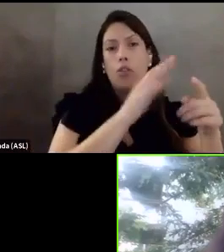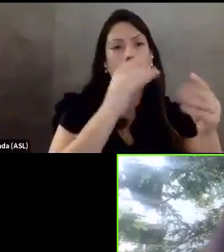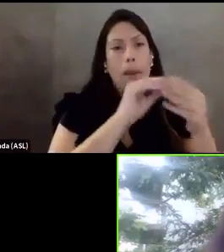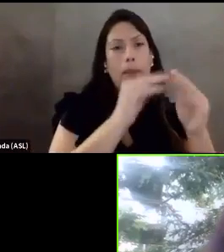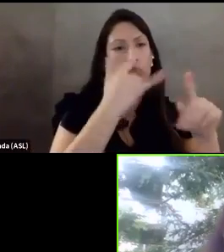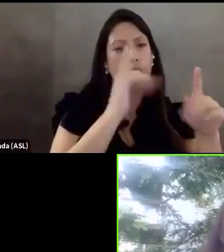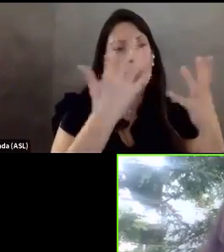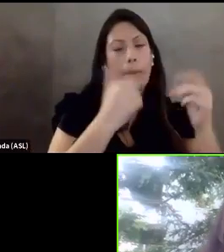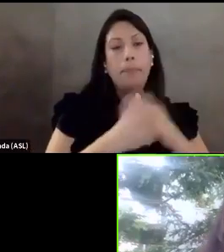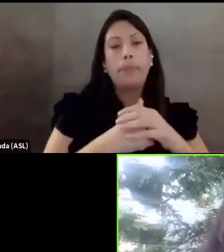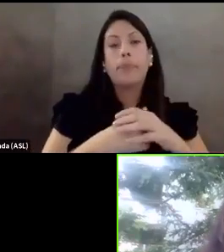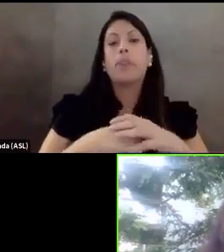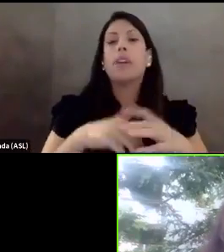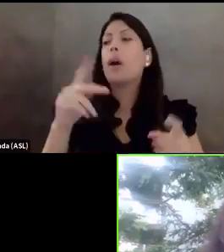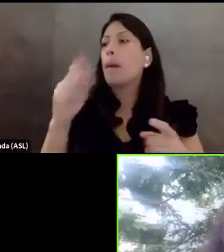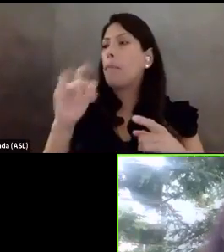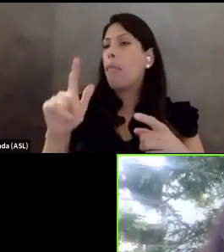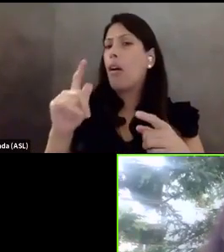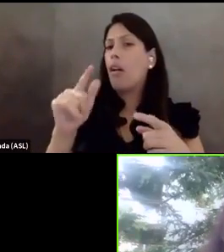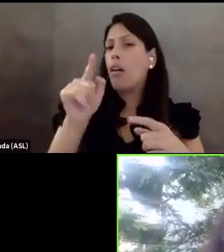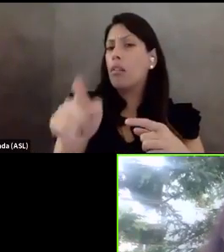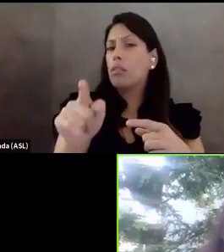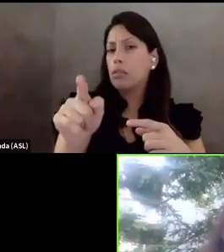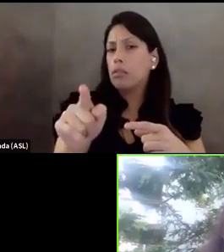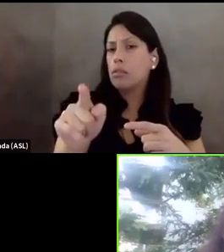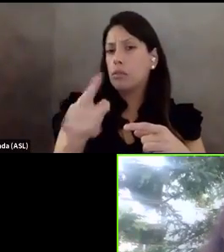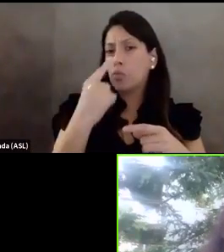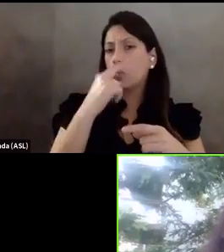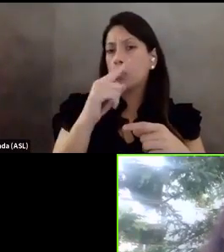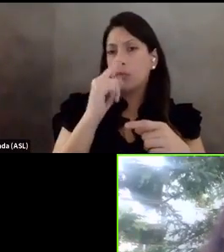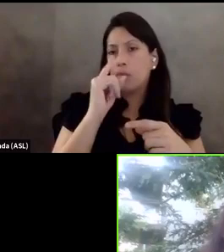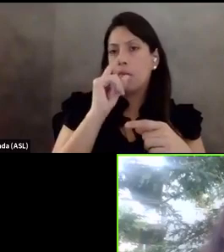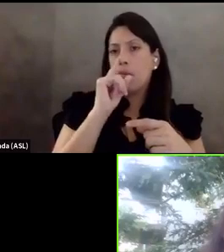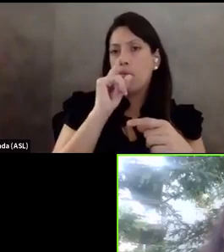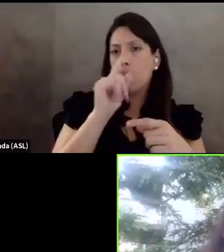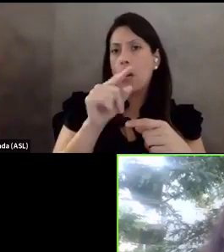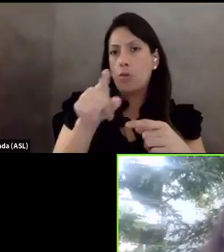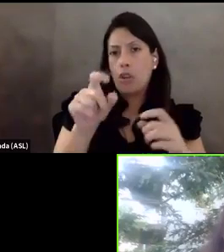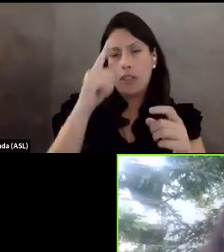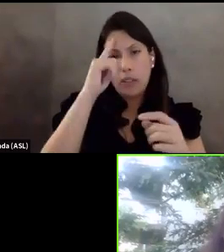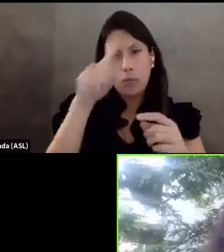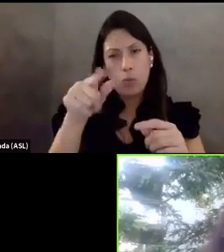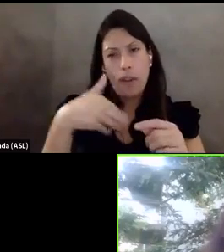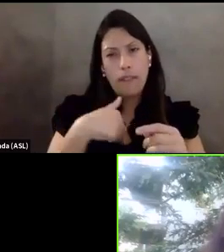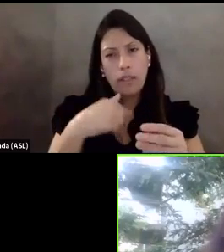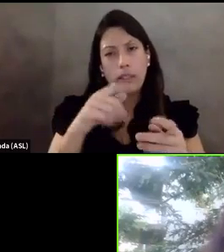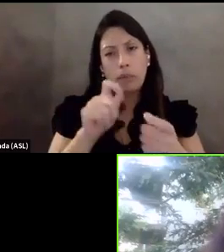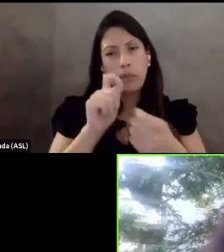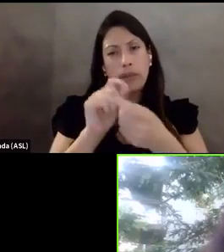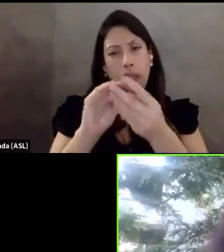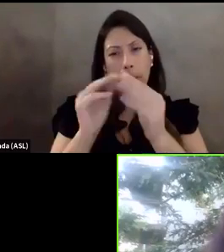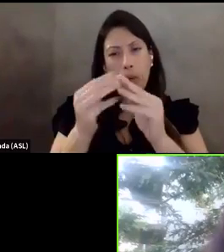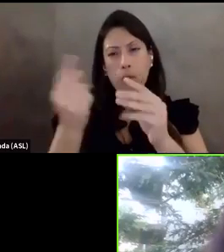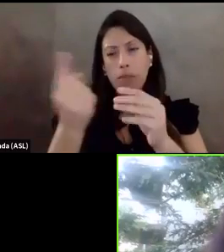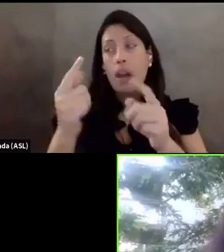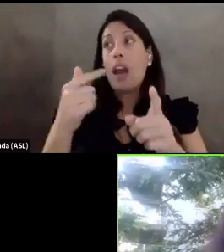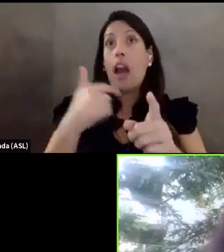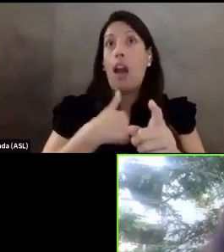So you could up afterwards and give specific numbers, I think I don't I don't know that I have the most up to date numbers.